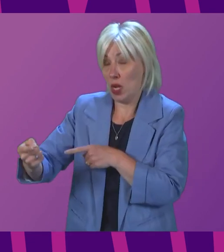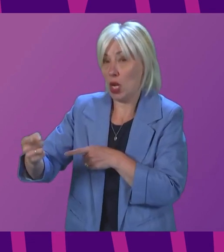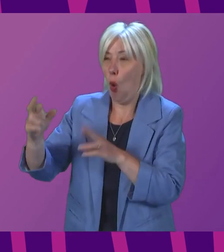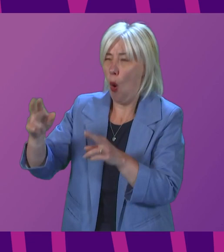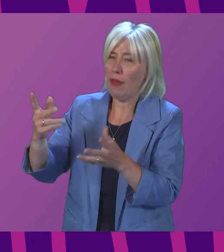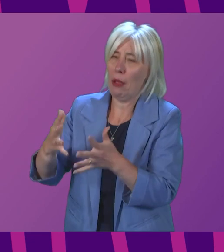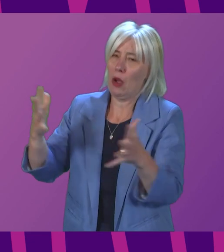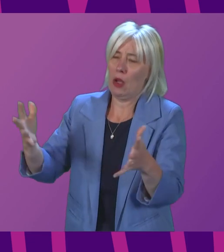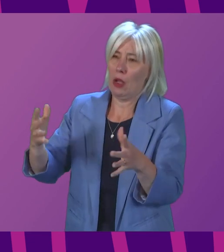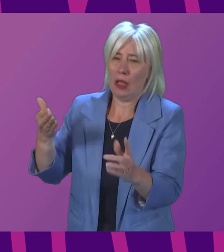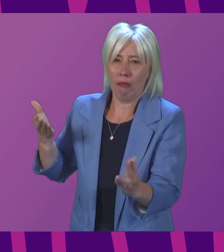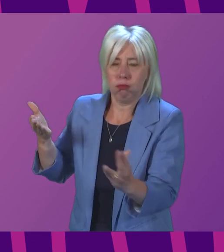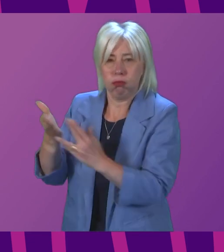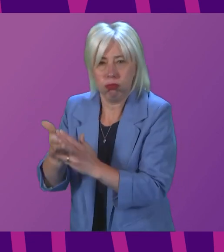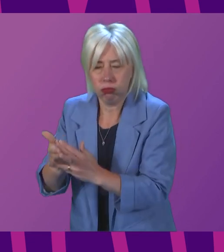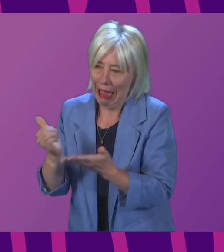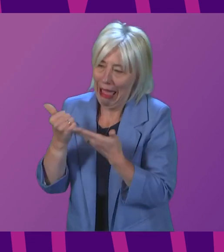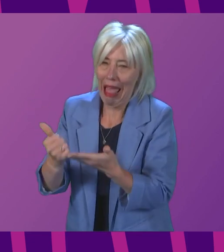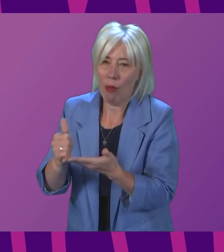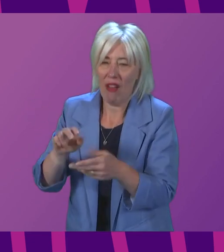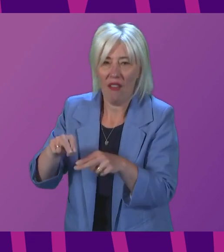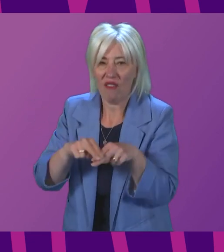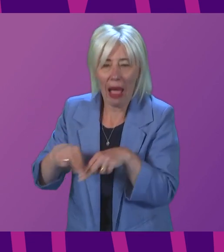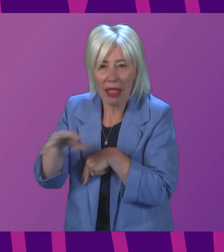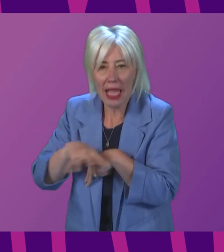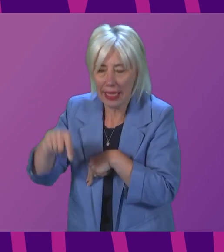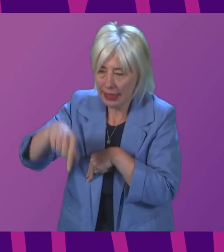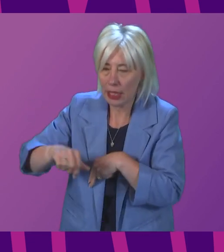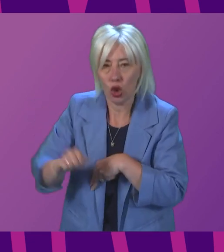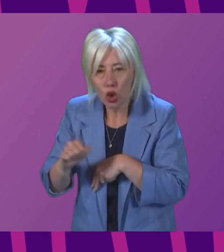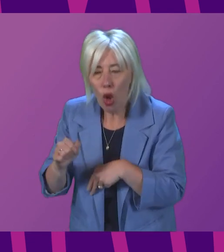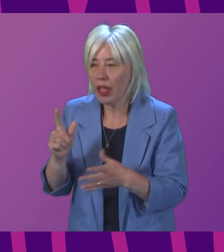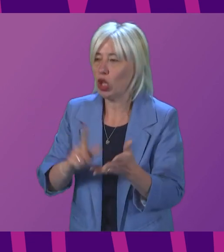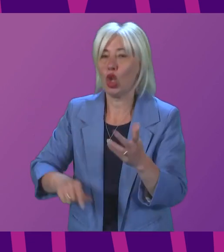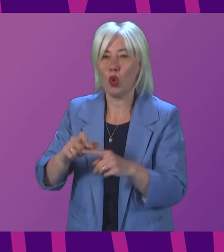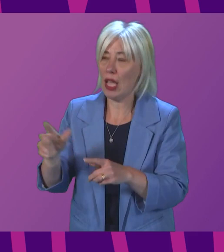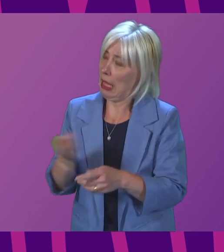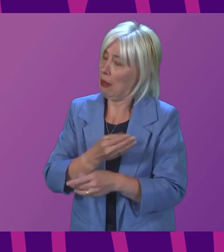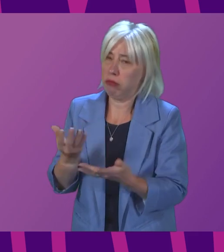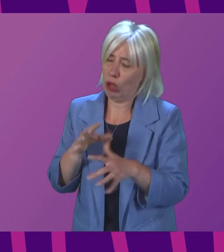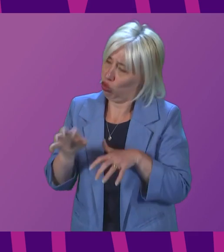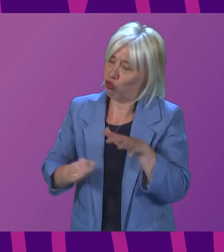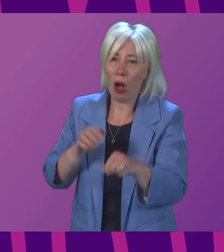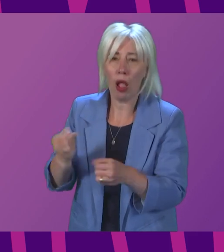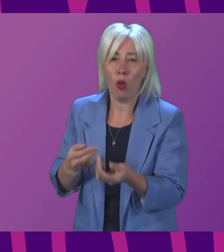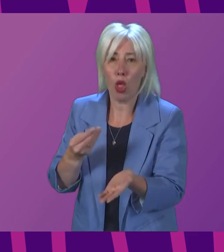and significant interventions next week to help families across Scotland and, indeed, across the UK who are struggling with the rising cost of living.